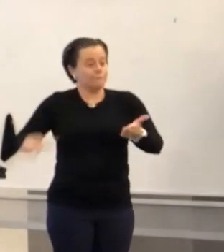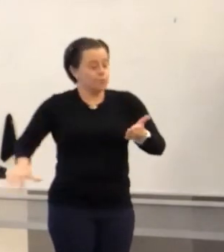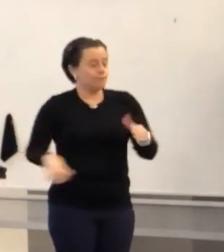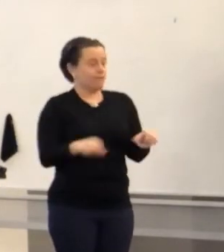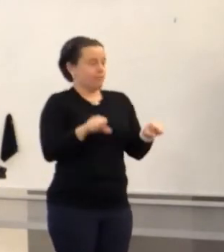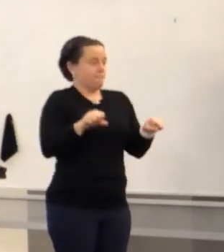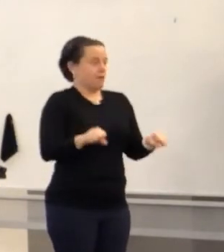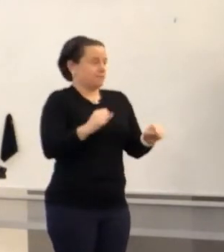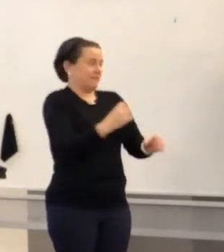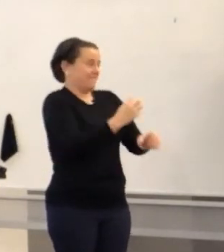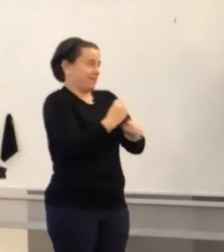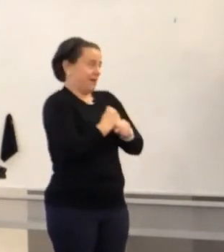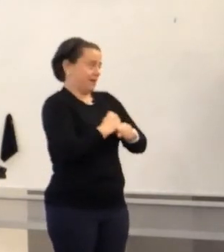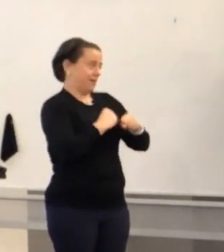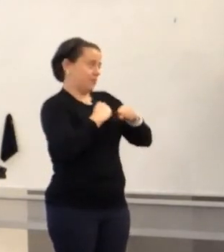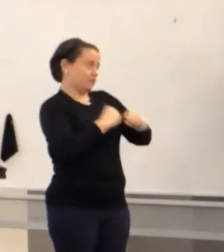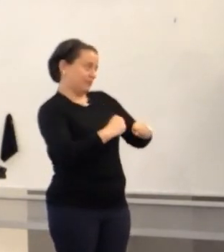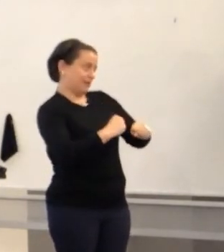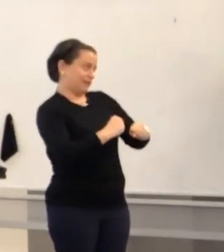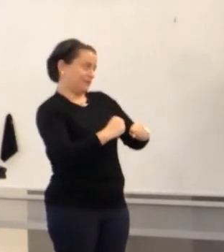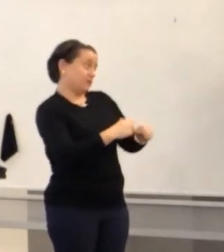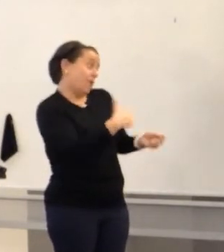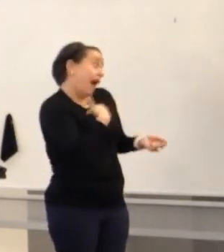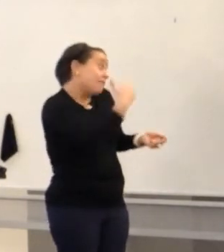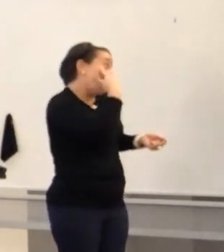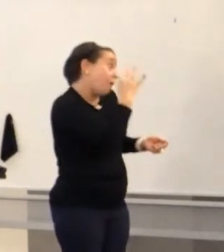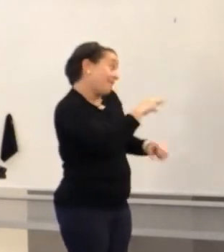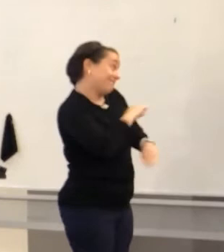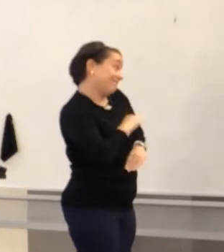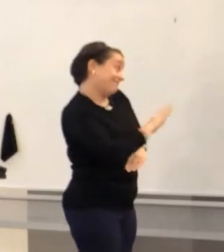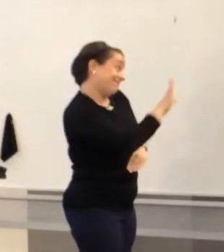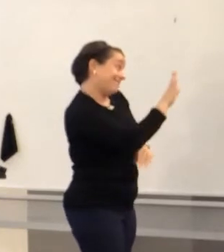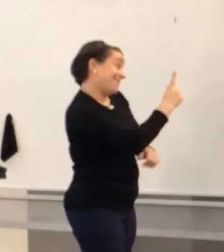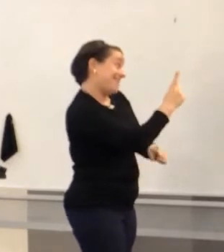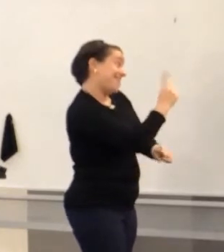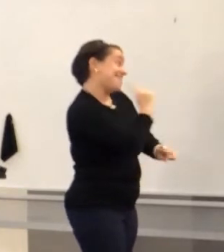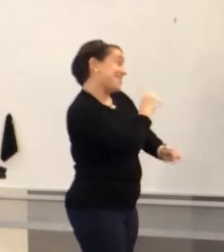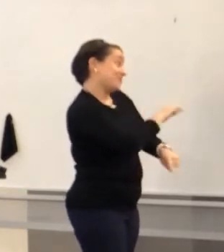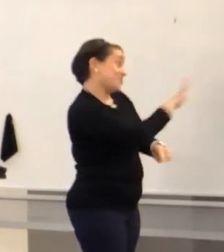I don't know if that answers your question, but it's the main issue that comes up with open source and patents.